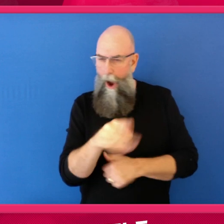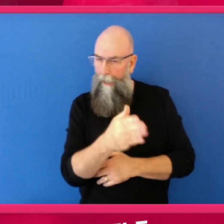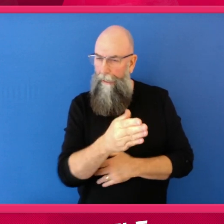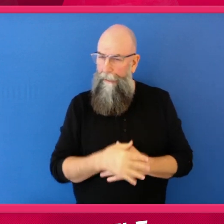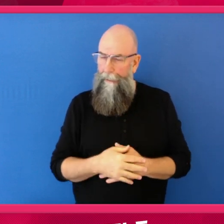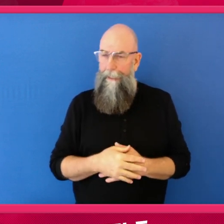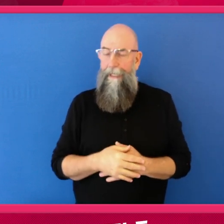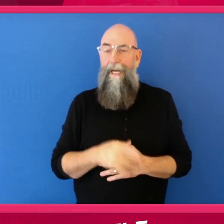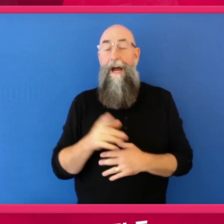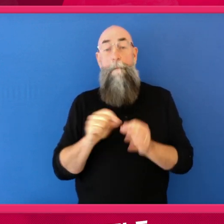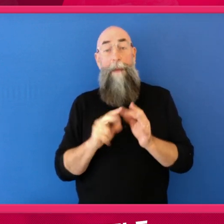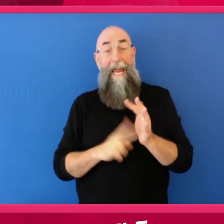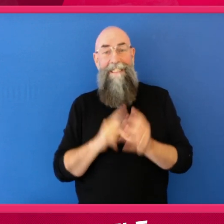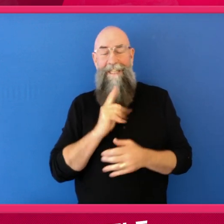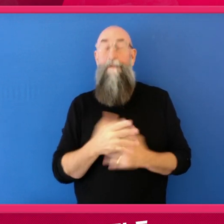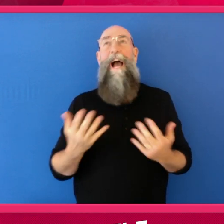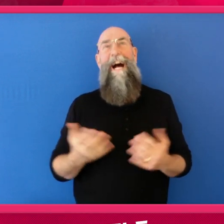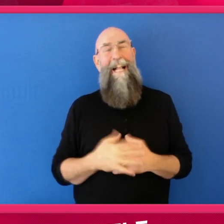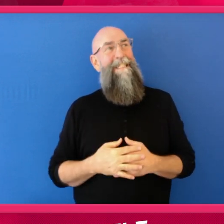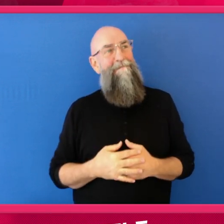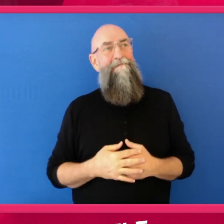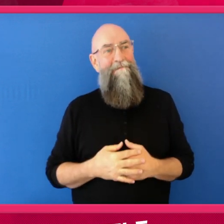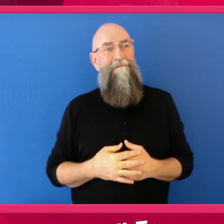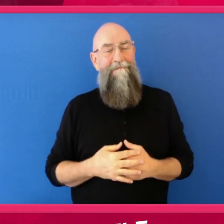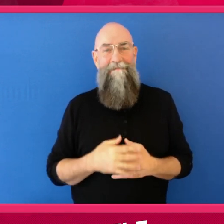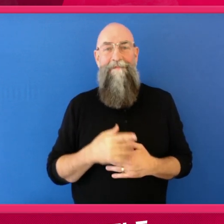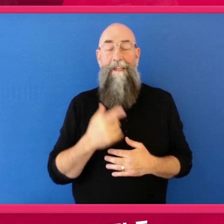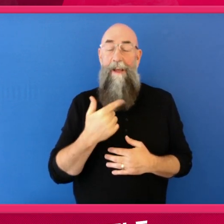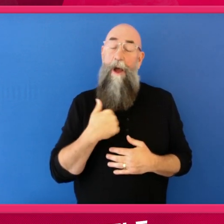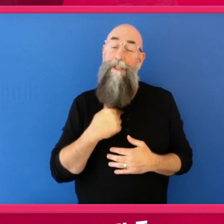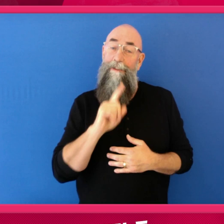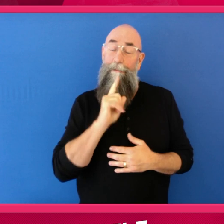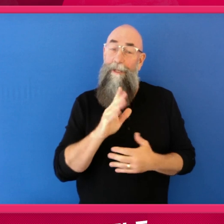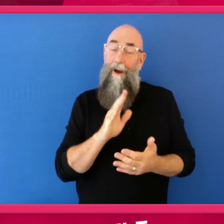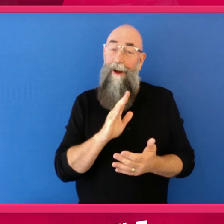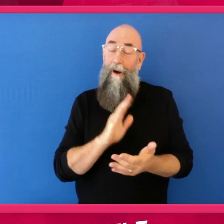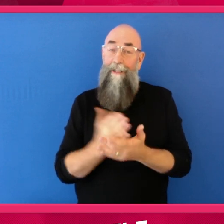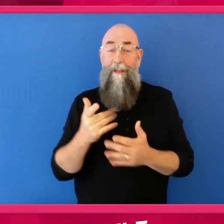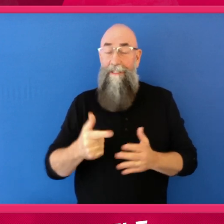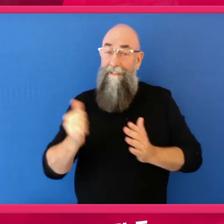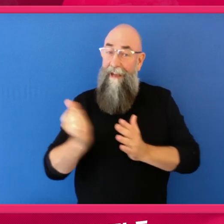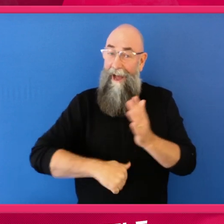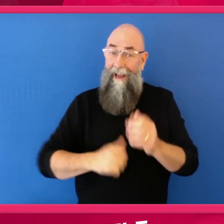on these long trips and this one's been especially tough, obviously you're prone to cabin fever.